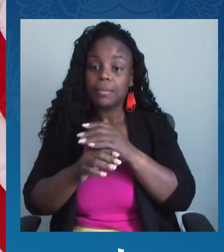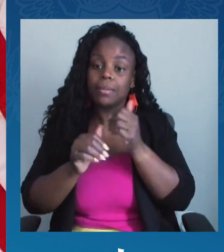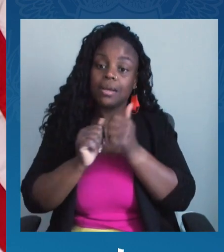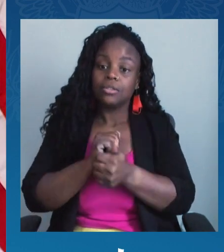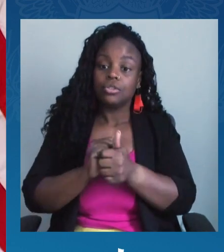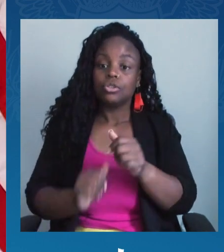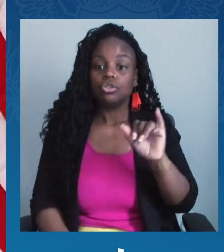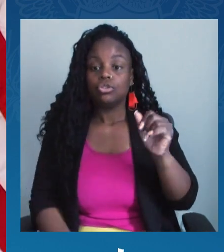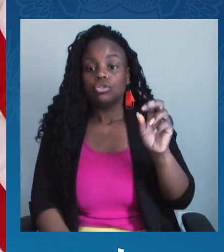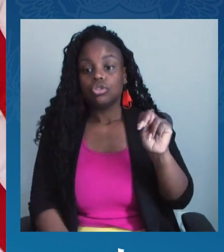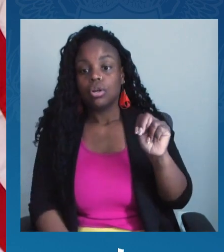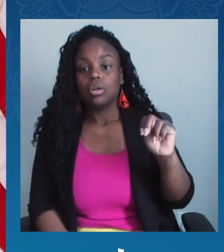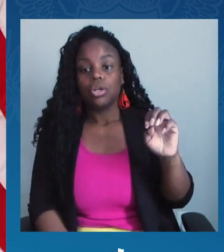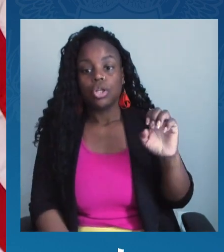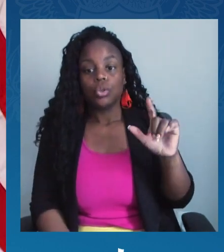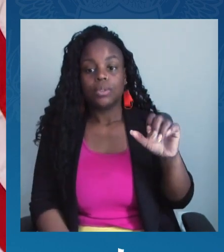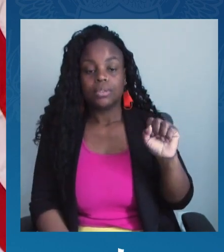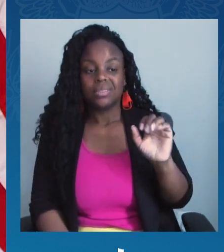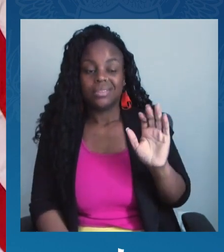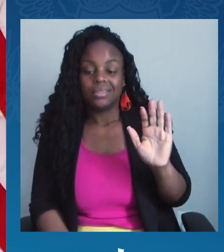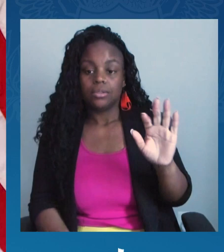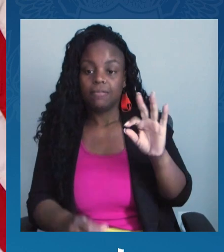Voting Rights Advancement Act and the Freedom to Vote Act.